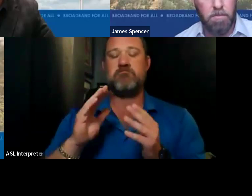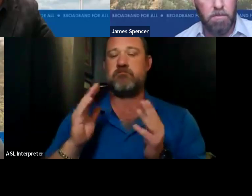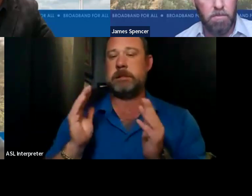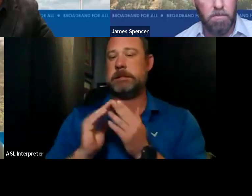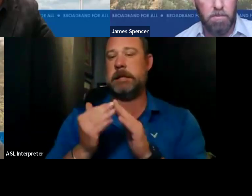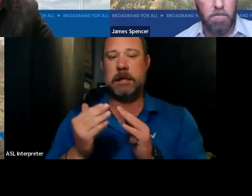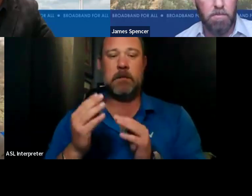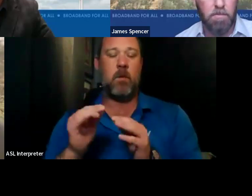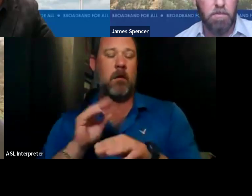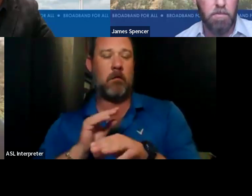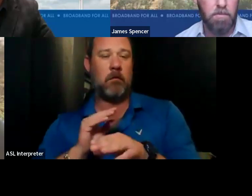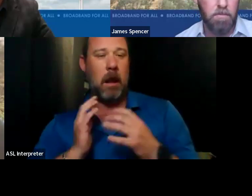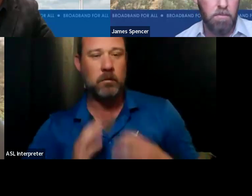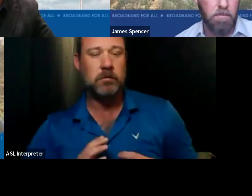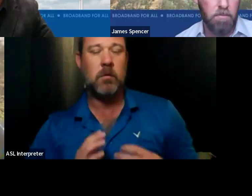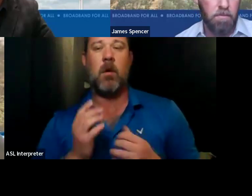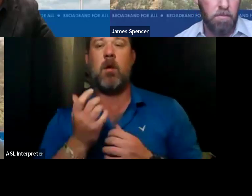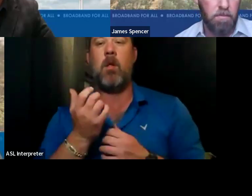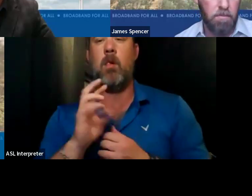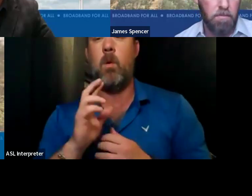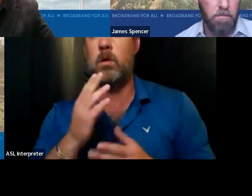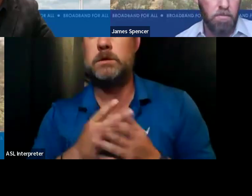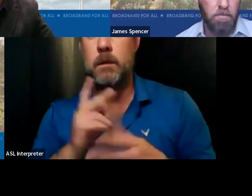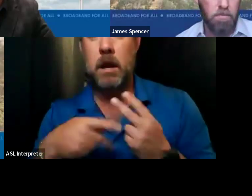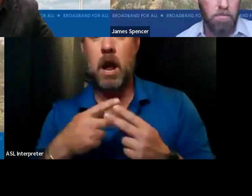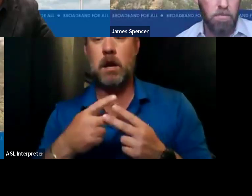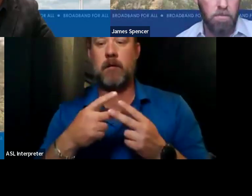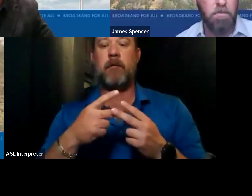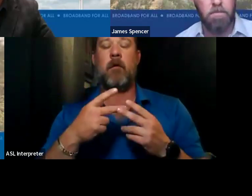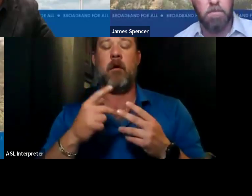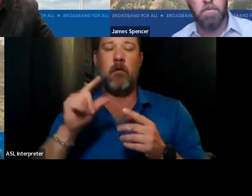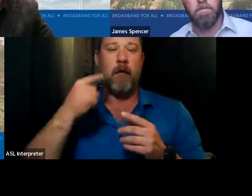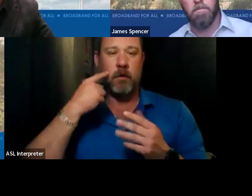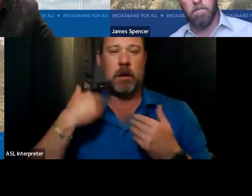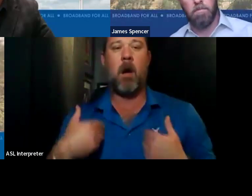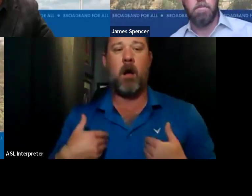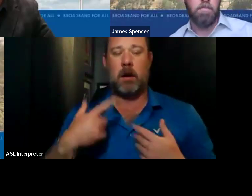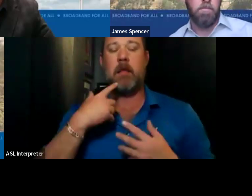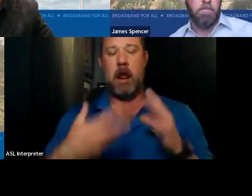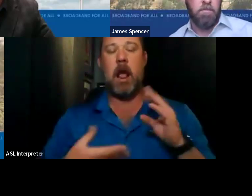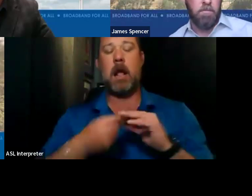council or by some type of governing body, and I think that adds a lot of validity to the plan,